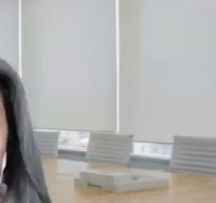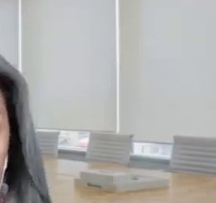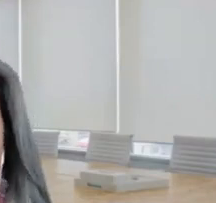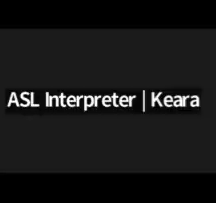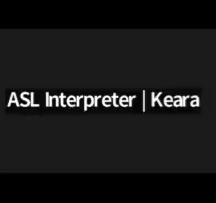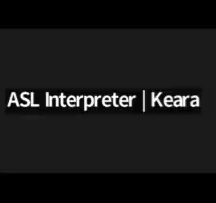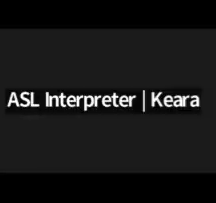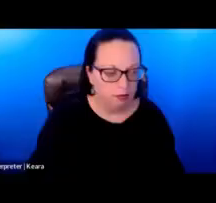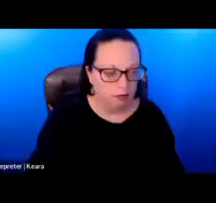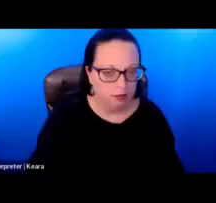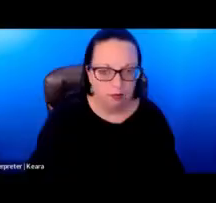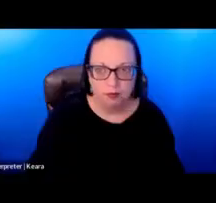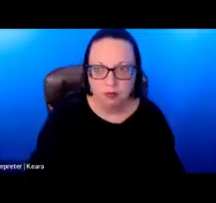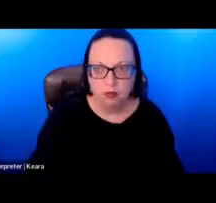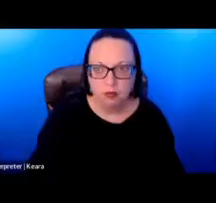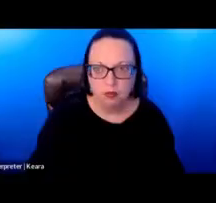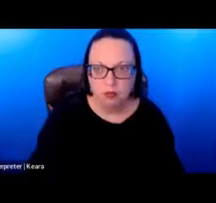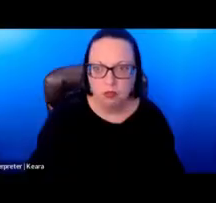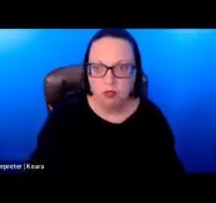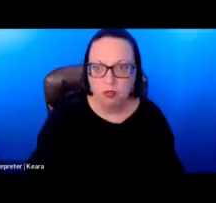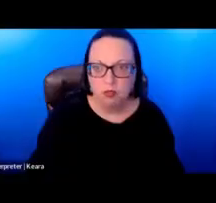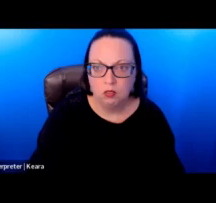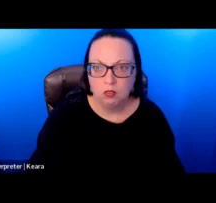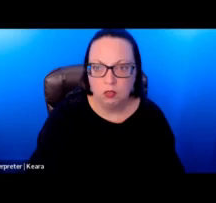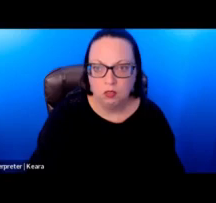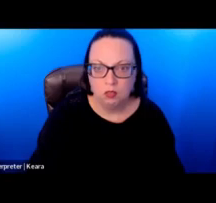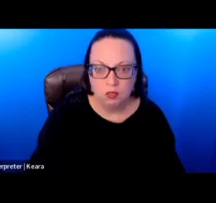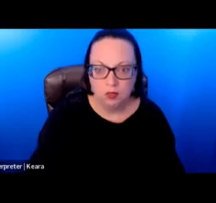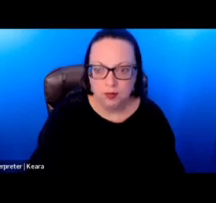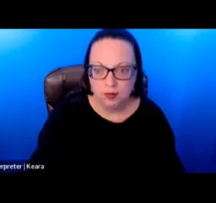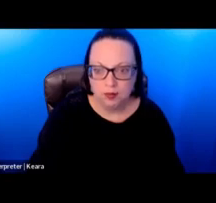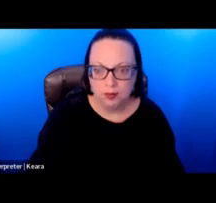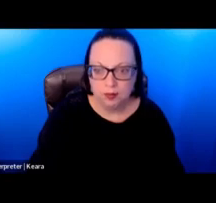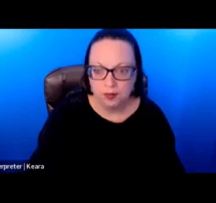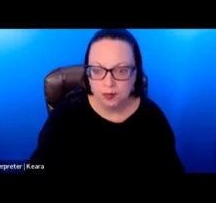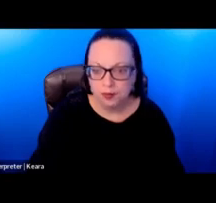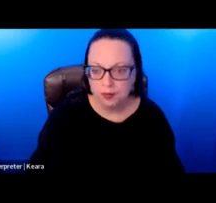I'm Elizabeth Leef from ACL and since I didn't describe myself earlier, I'm a middle aged white